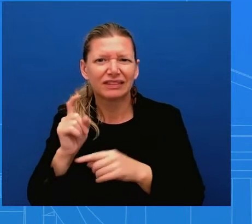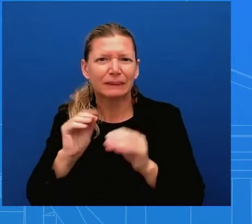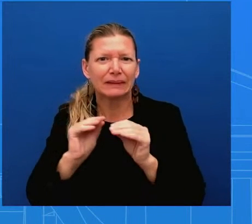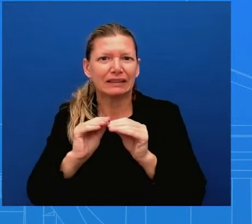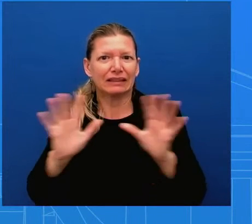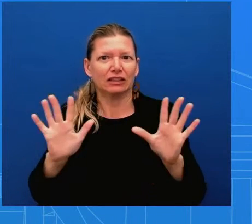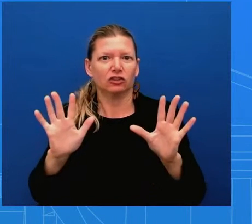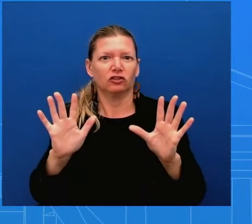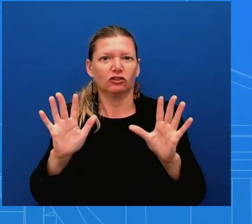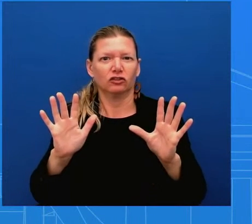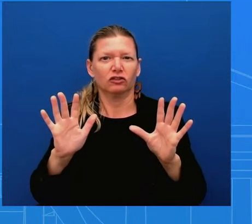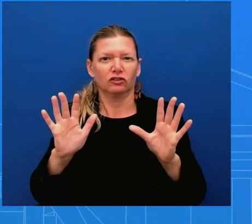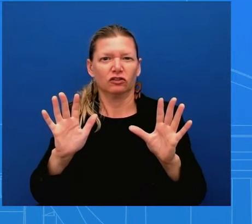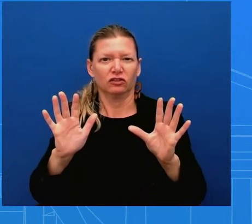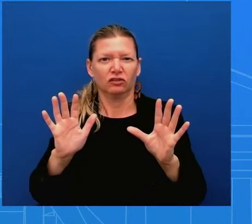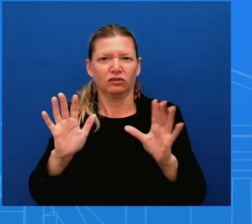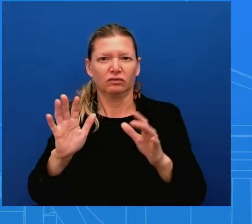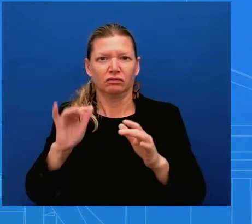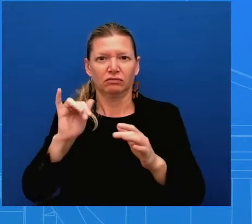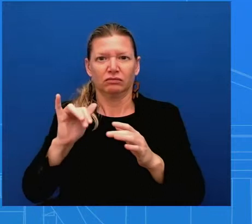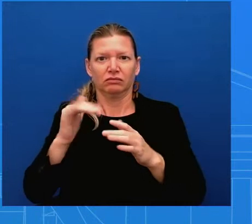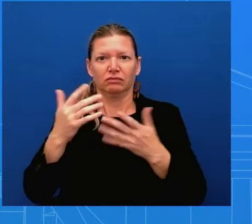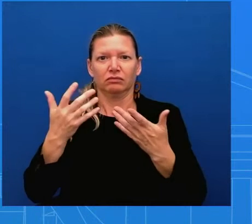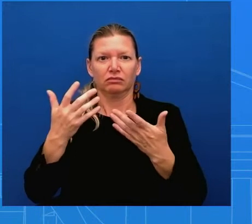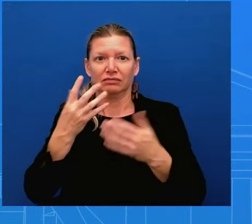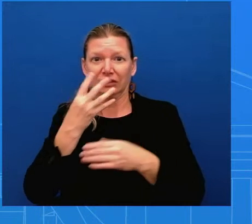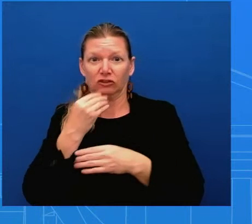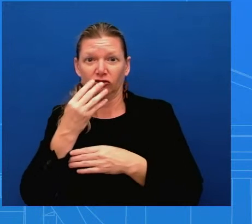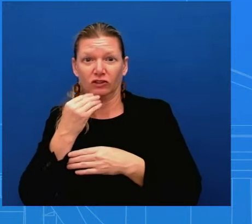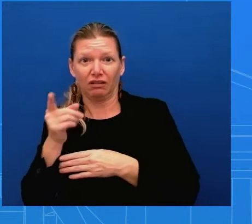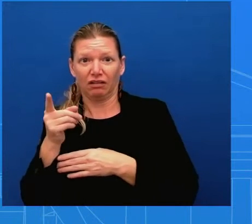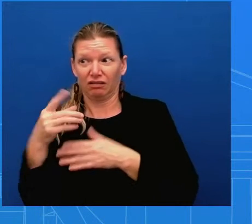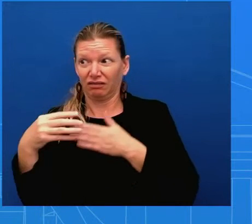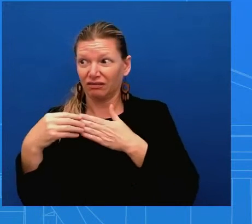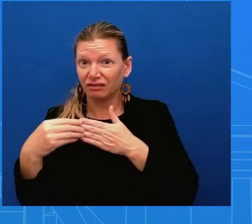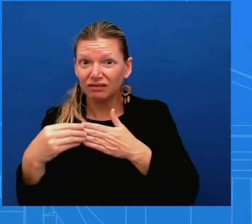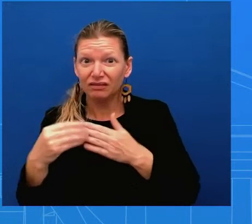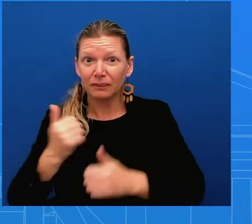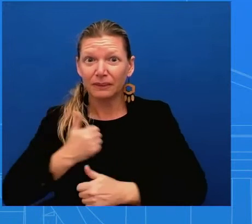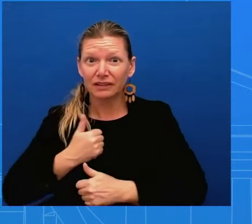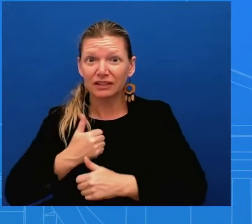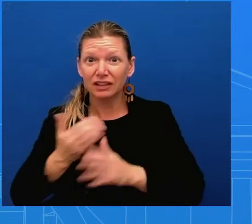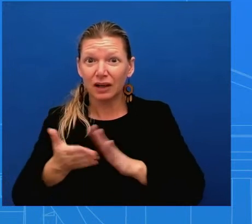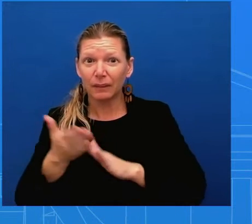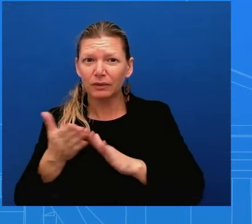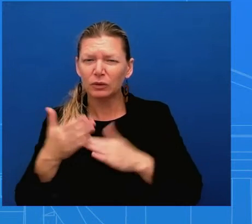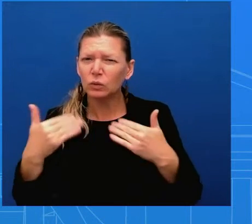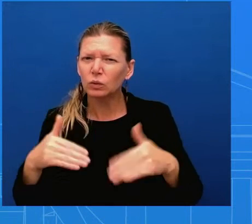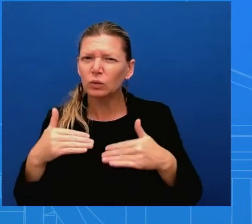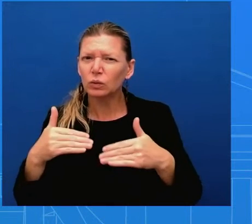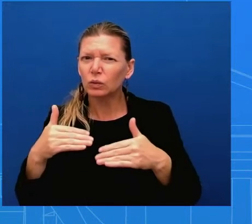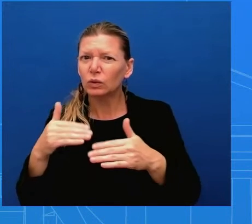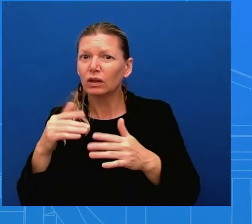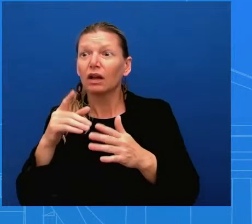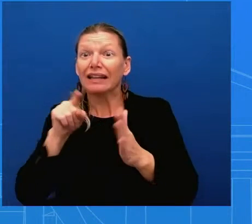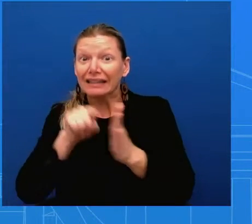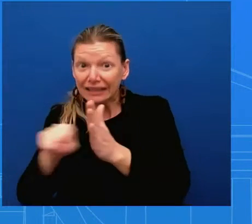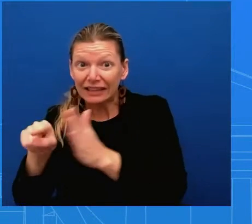kills a bunch of Hamas guys, also creates some harm to innocent civilians caught in the crossfire, and then terrorists come back,